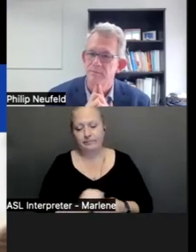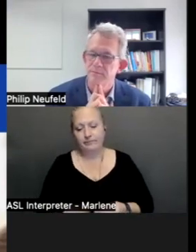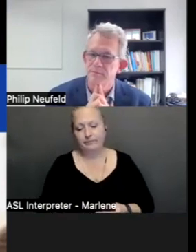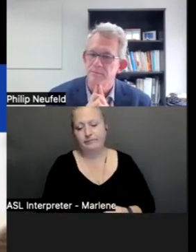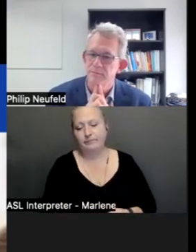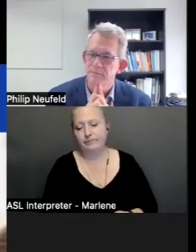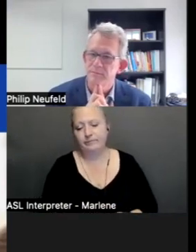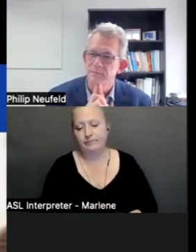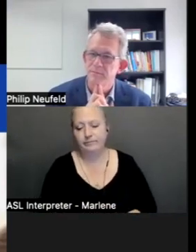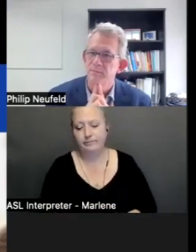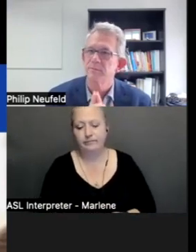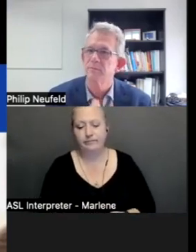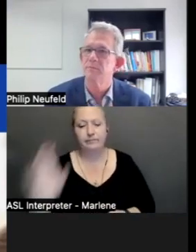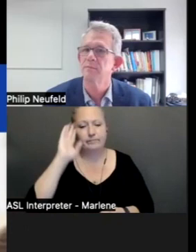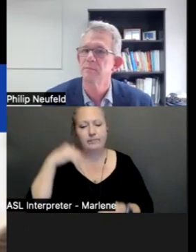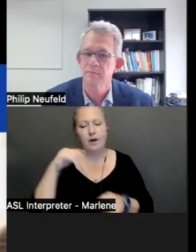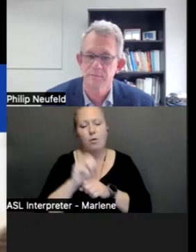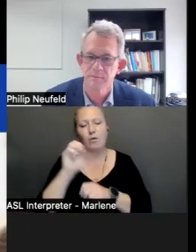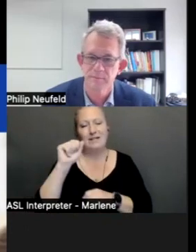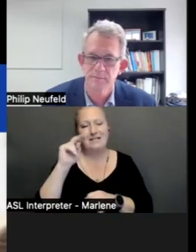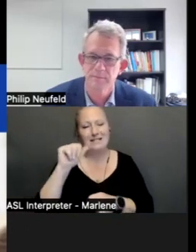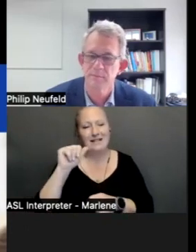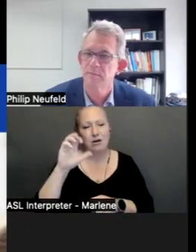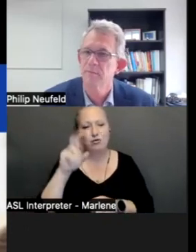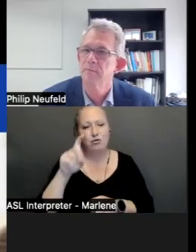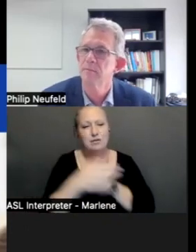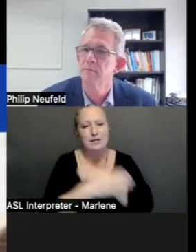Hi. I work with Santa Cruz County Office of Education and some things we've been doing